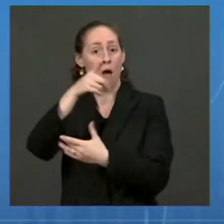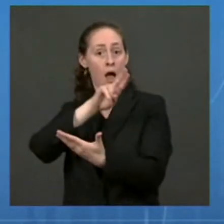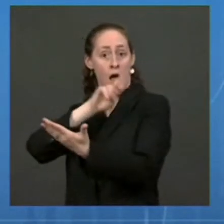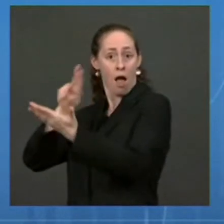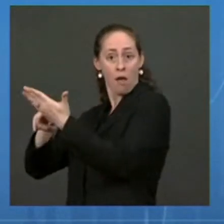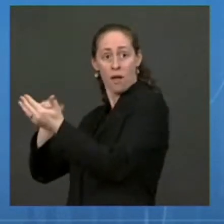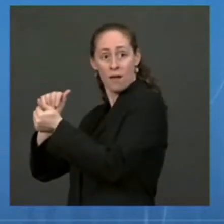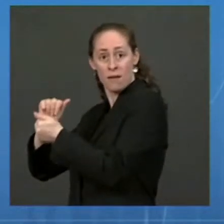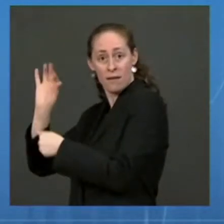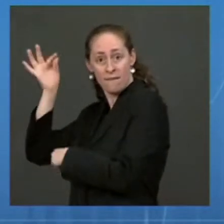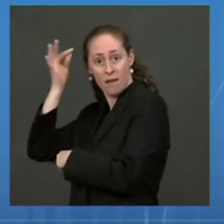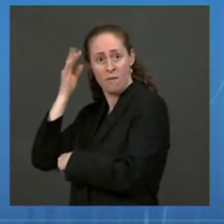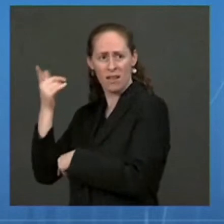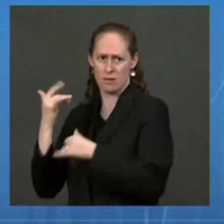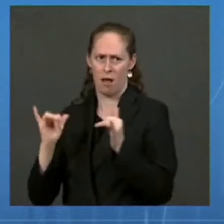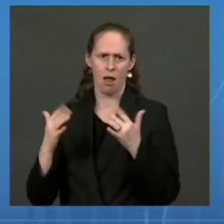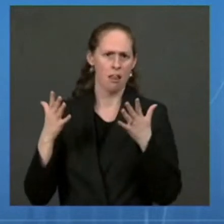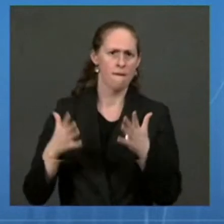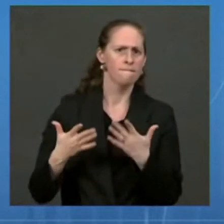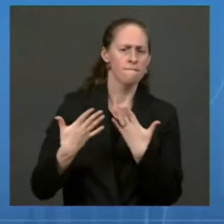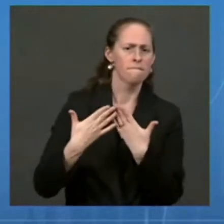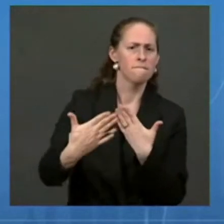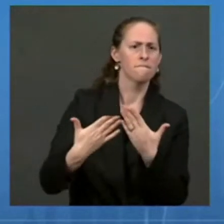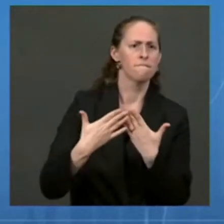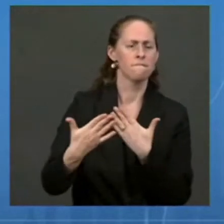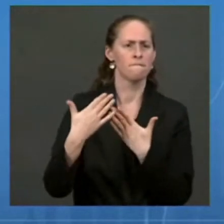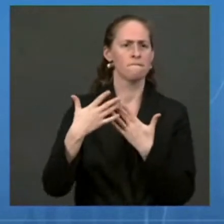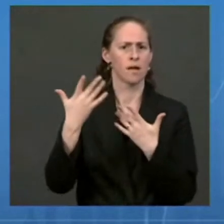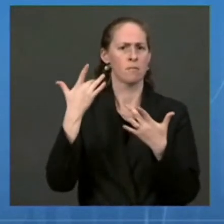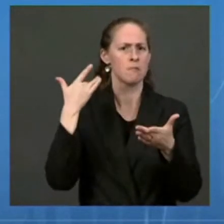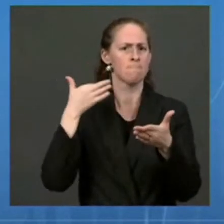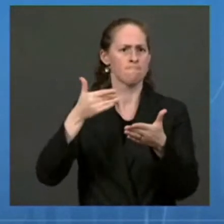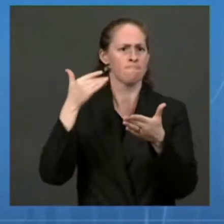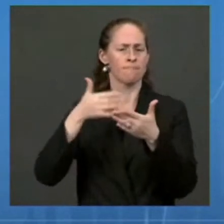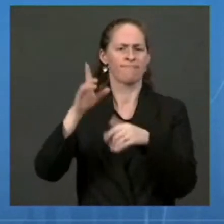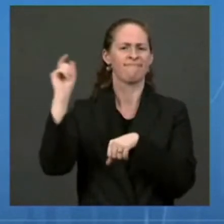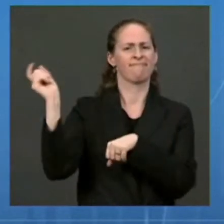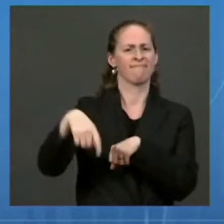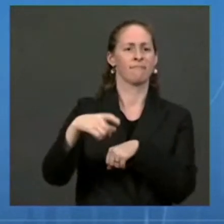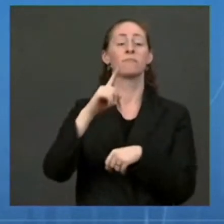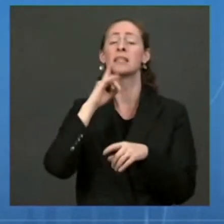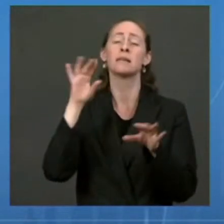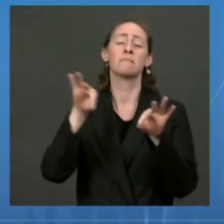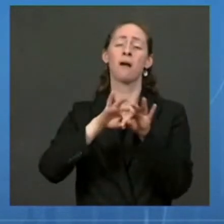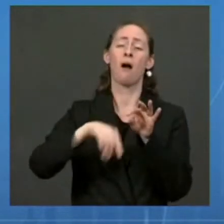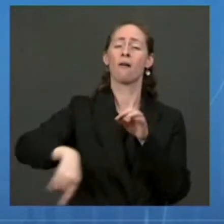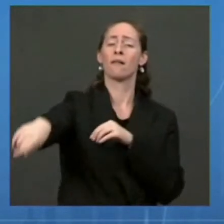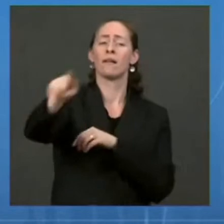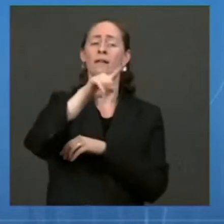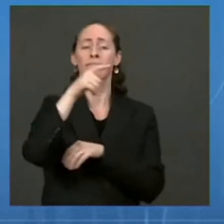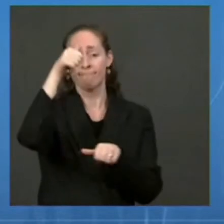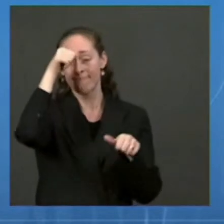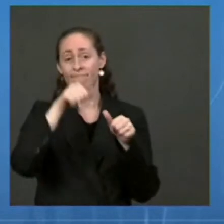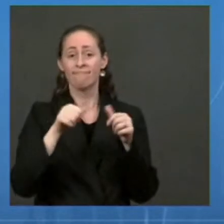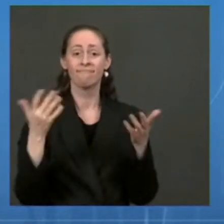NEXT WEEK. THE OTHER PIECE OF IS IS THAT VACCINATION REQUIREMENTS FOR FEDERAL WORKERS AND CONTRACTORS, THEY STILL HAVE WEEKS UNTIL WE REACH THOSE